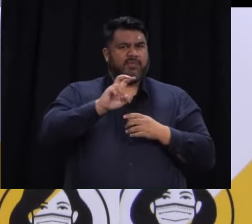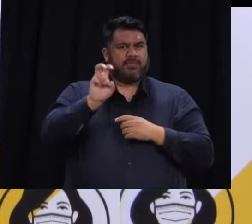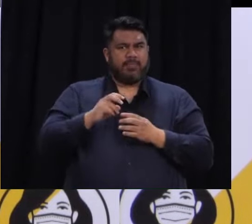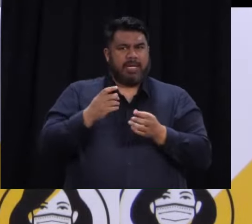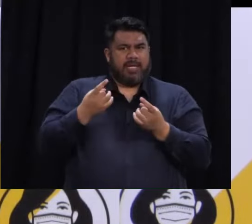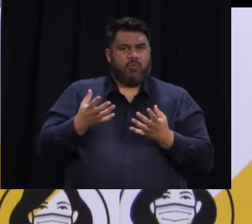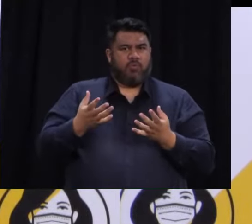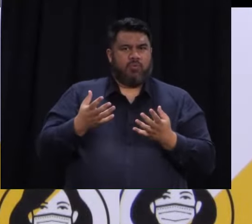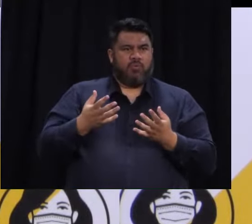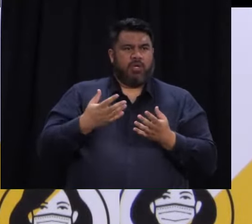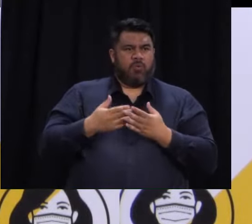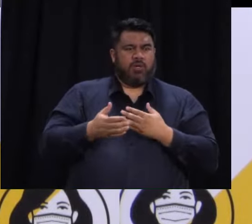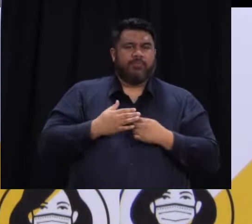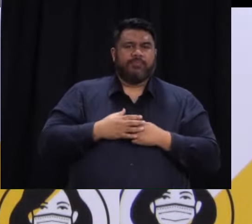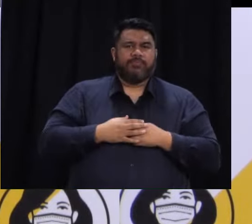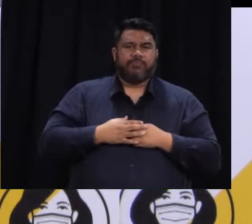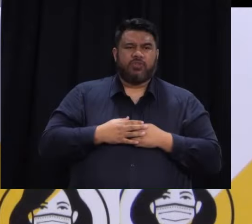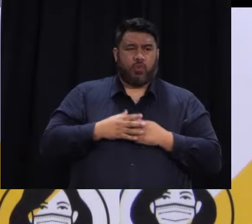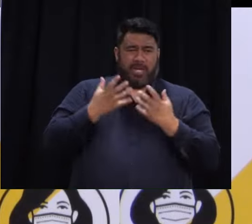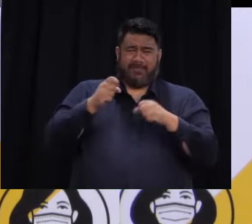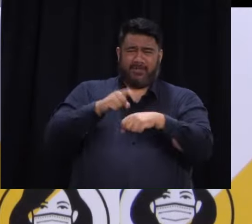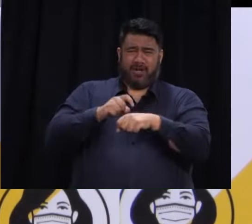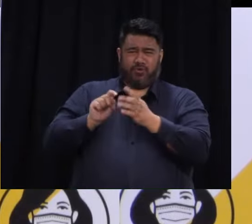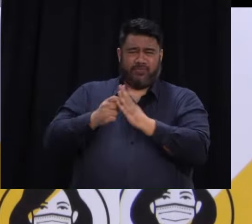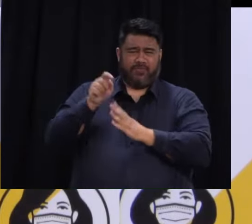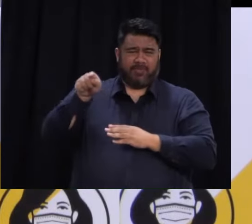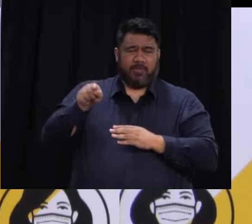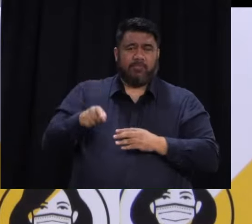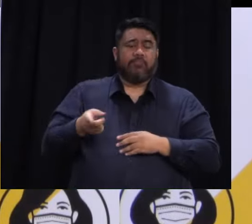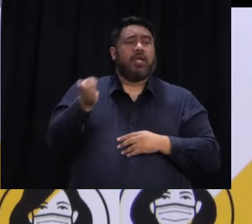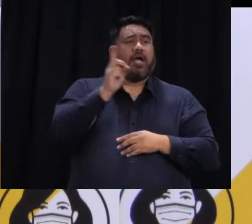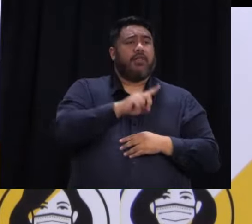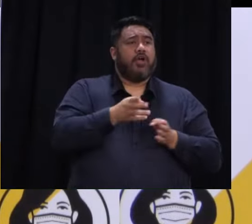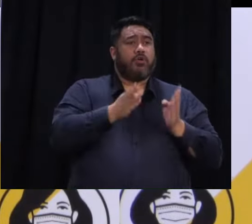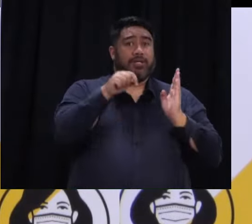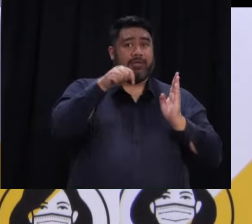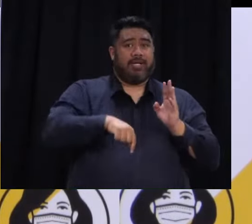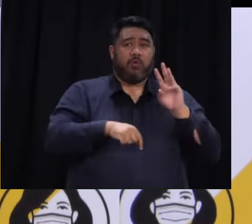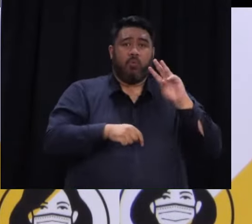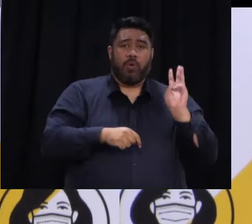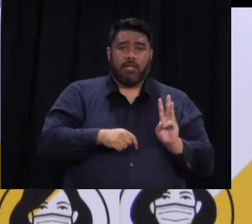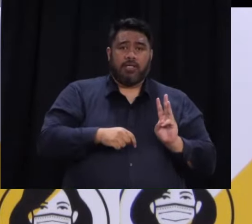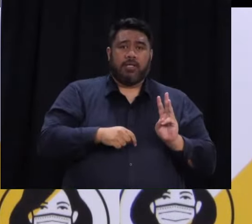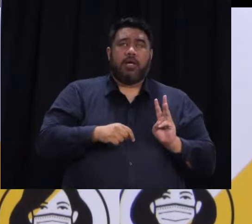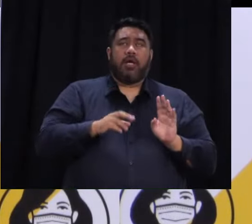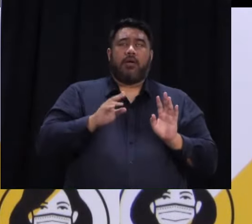effected. There wasn't a new cohort going in there until 9 September. So there is a sflas for us to sort things out ther.